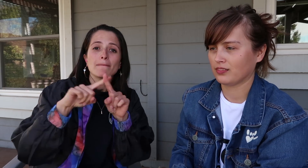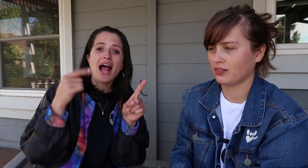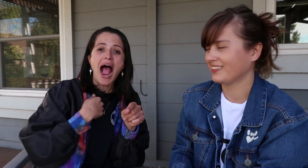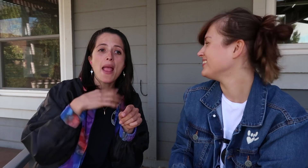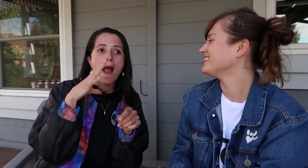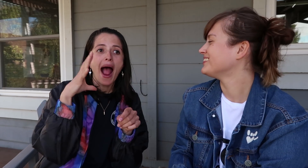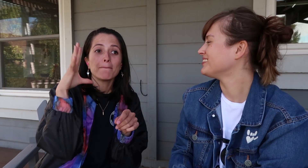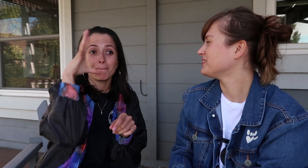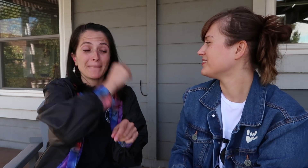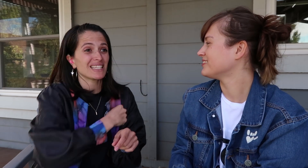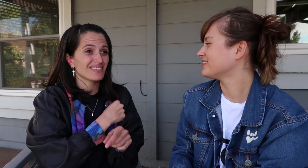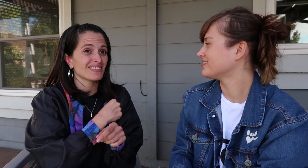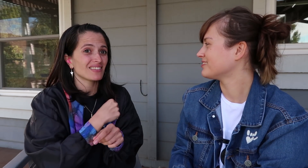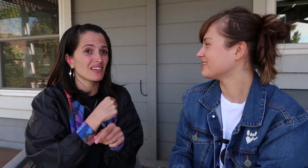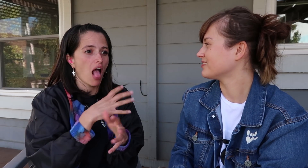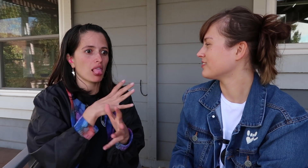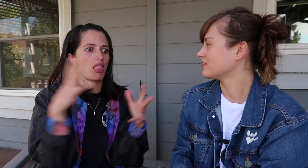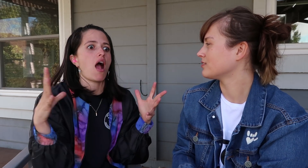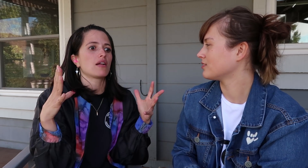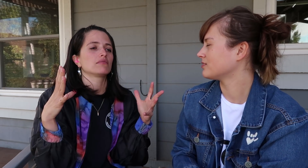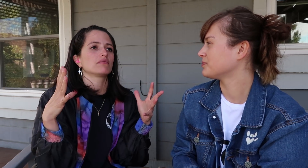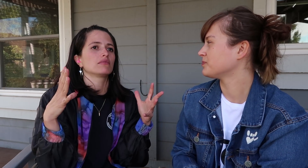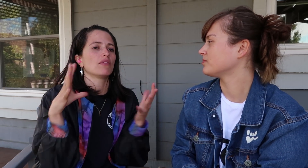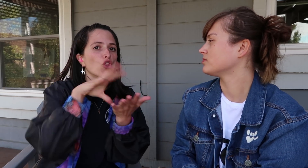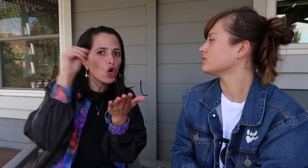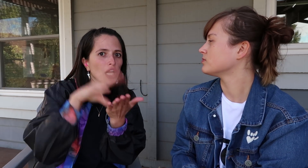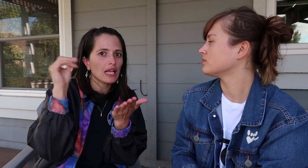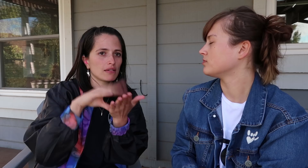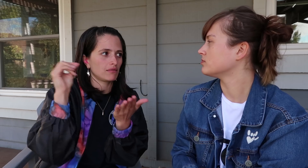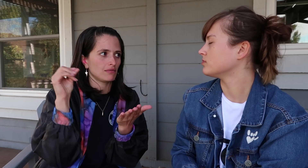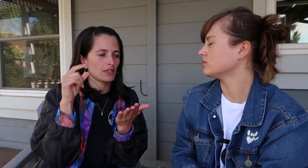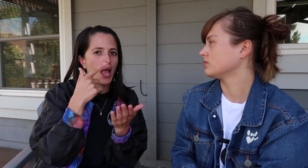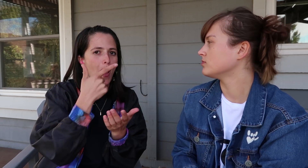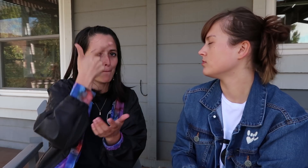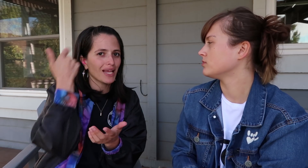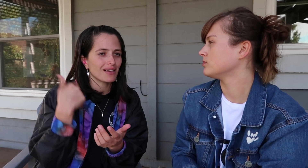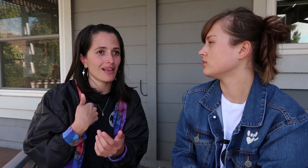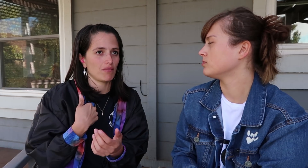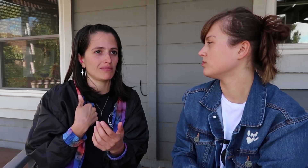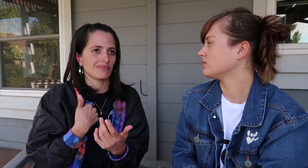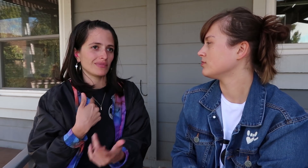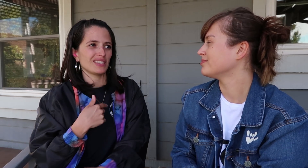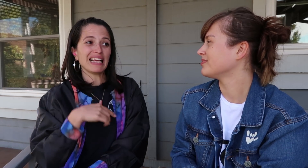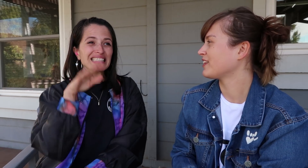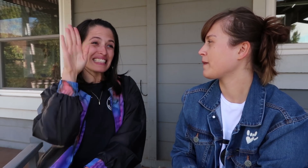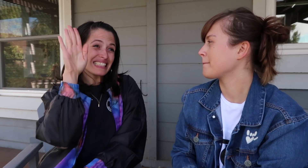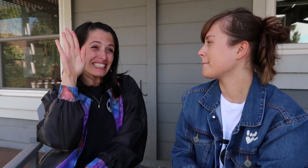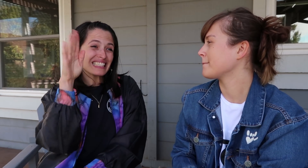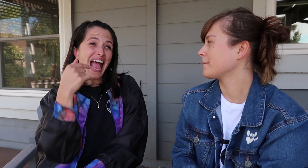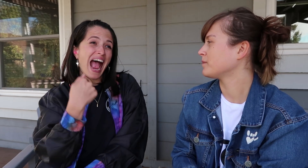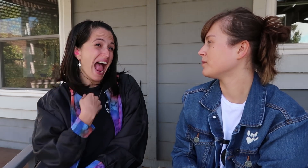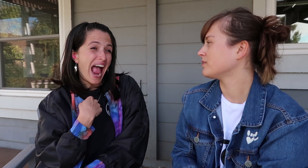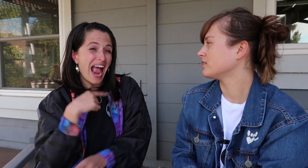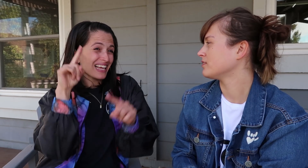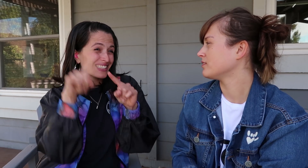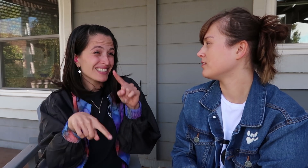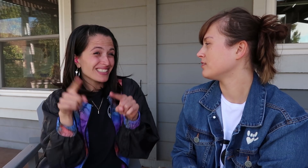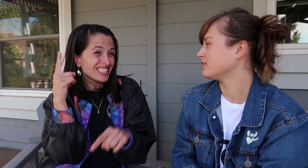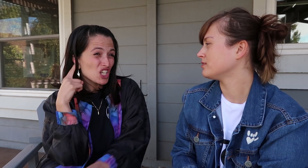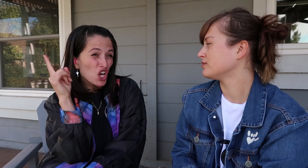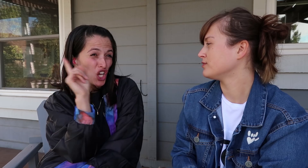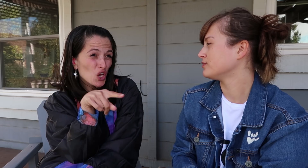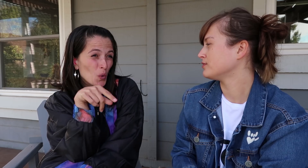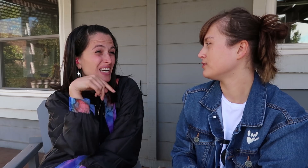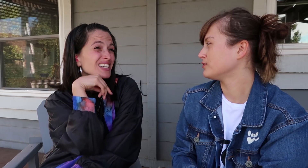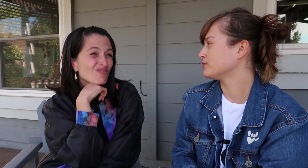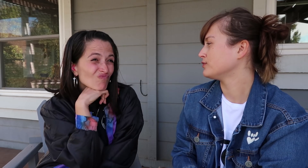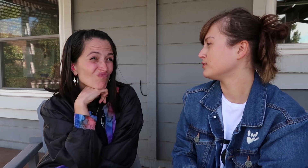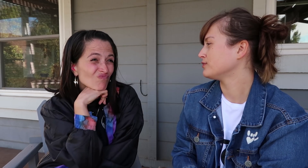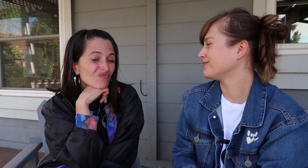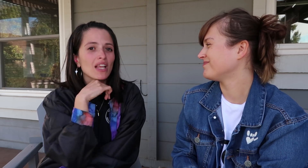But I missed out on a lot of learning because I would be like, "Sorry, but I can't hear you so..."